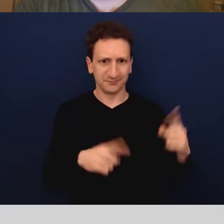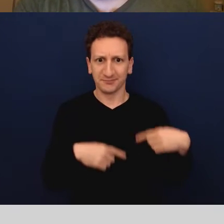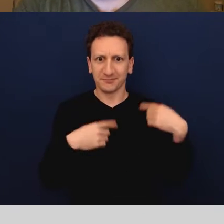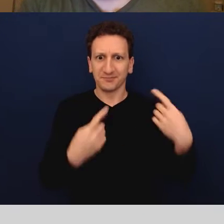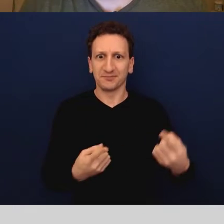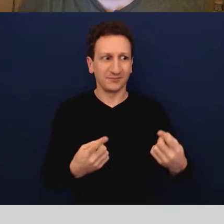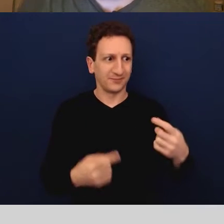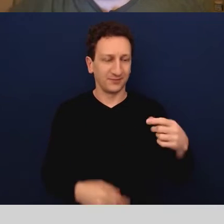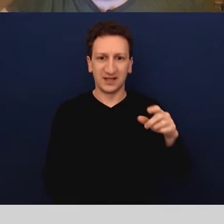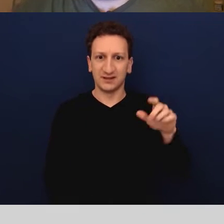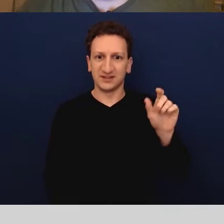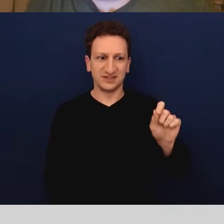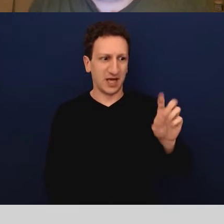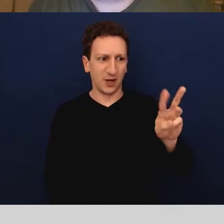Which has existed since like Python 1.4